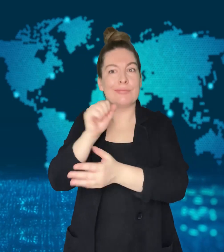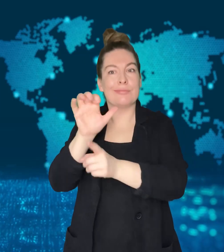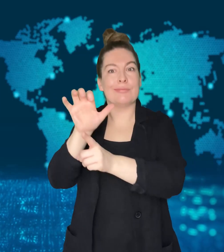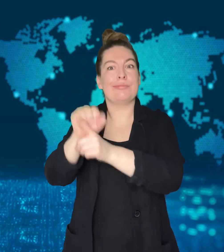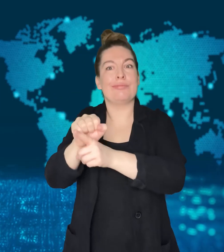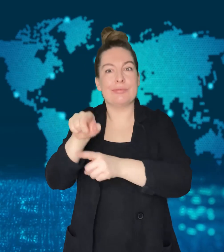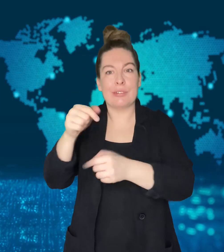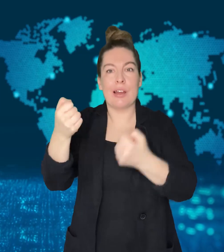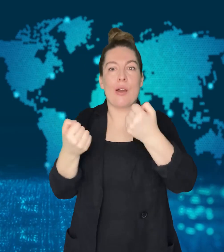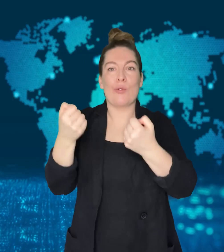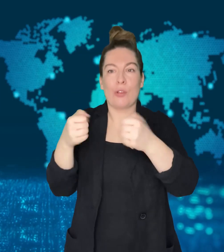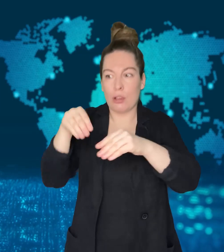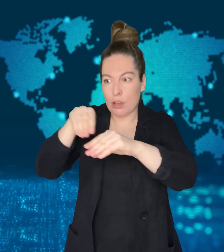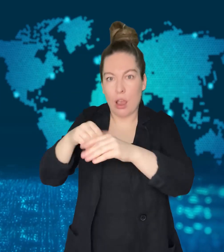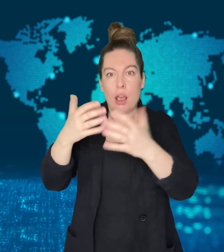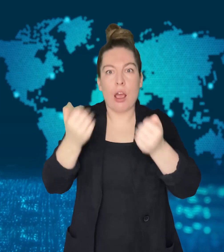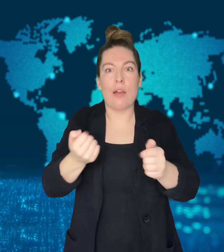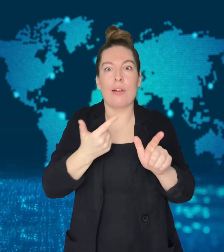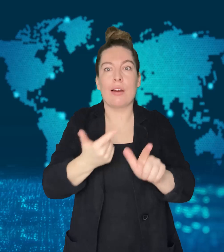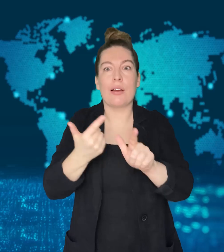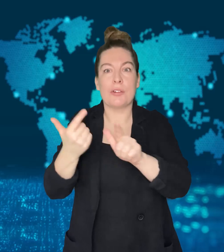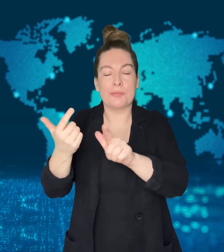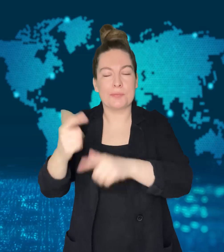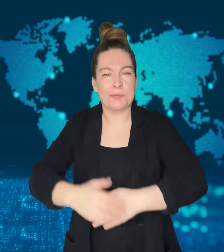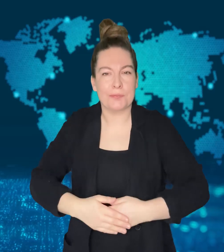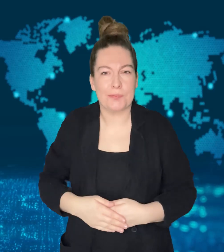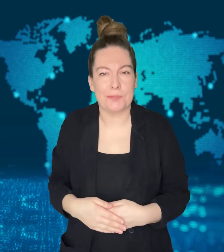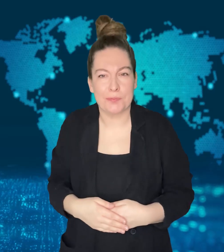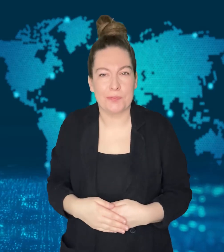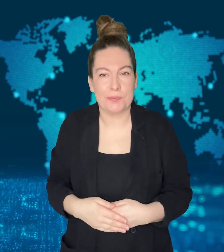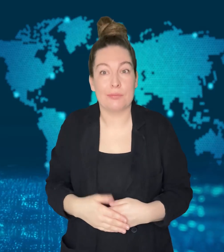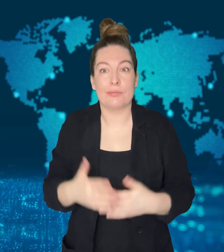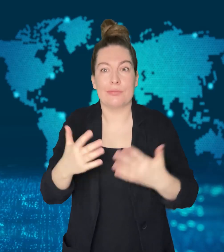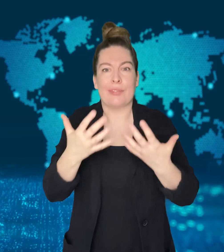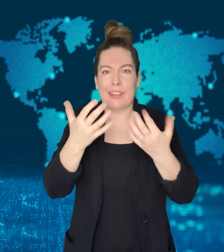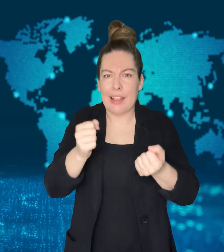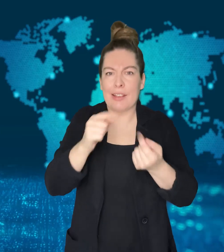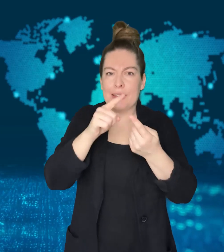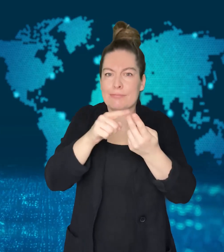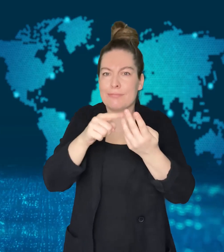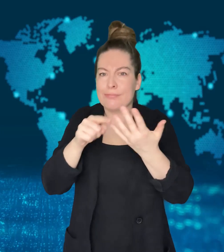This is a part of the reason authorities